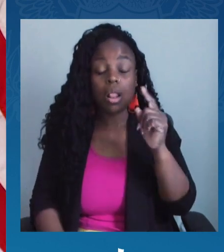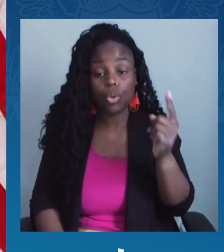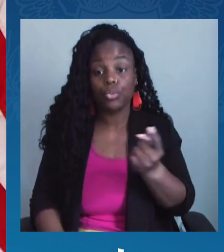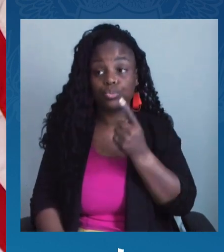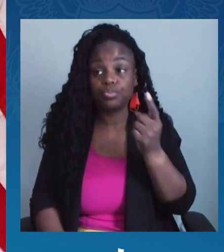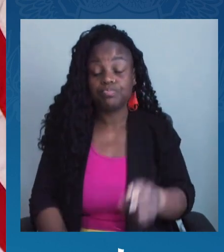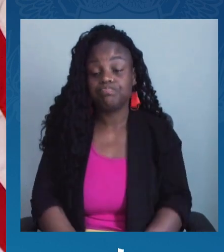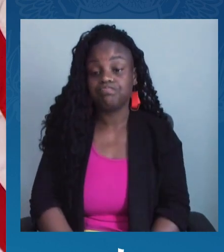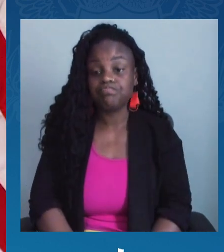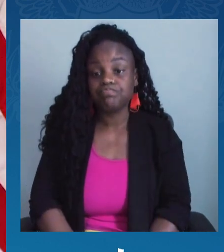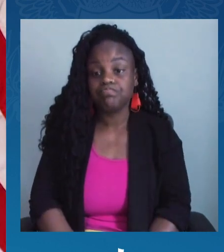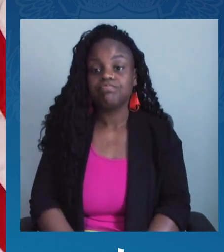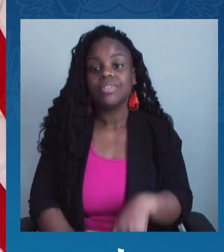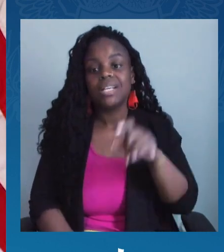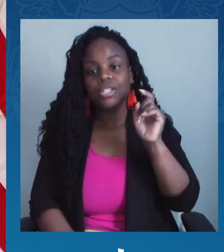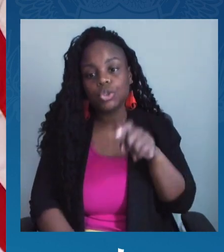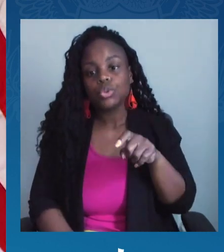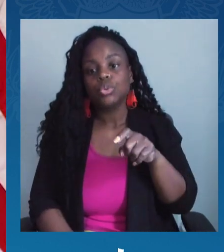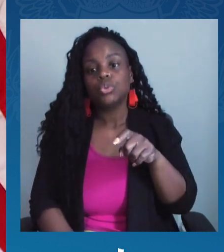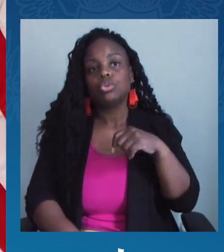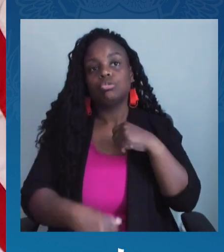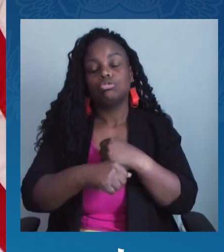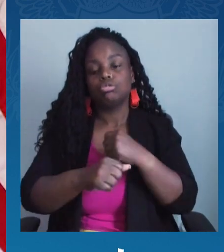about convening and bringing bringing people together